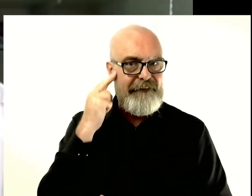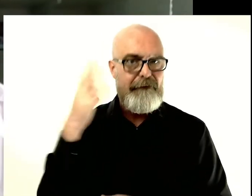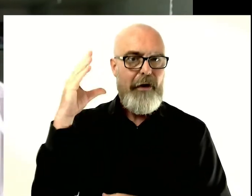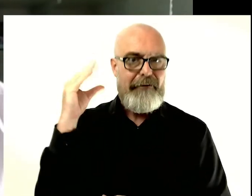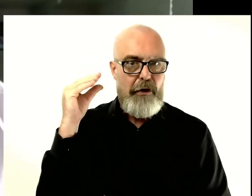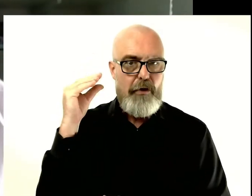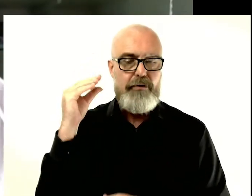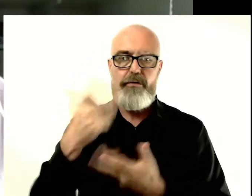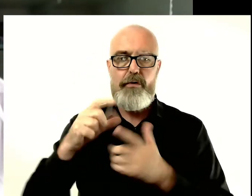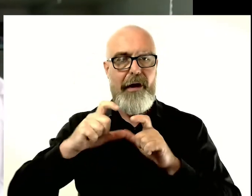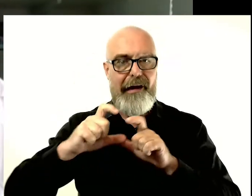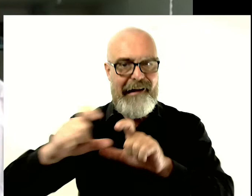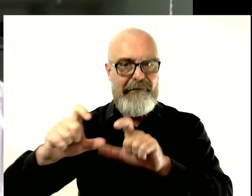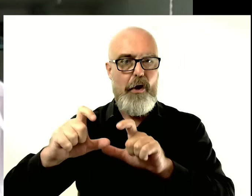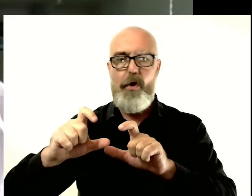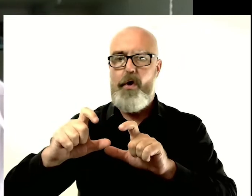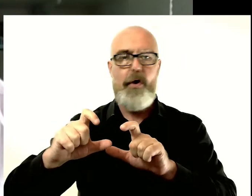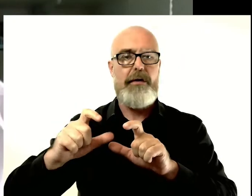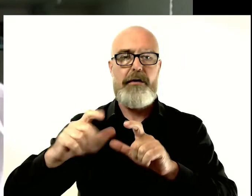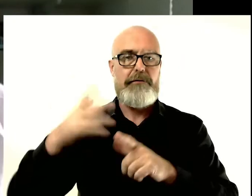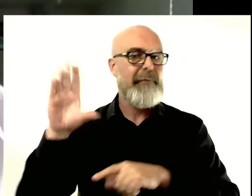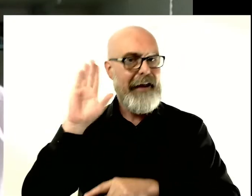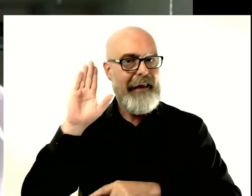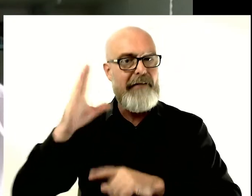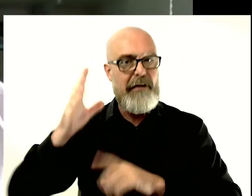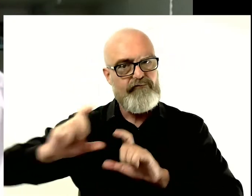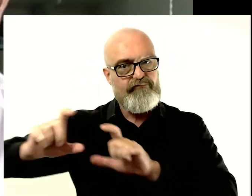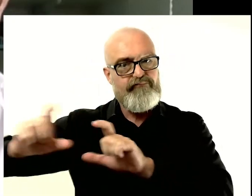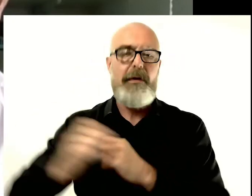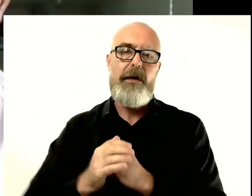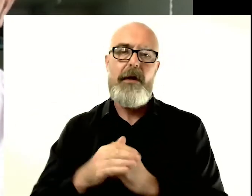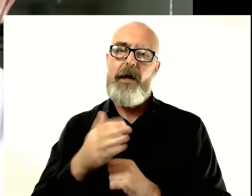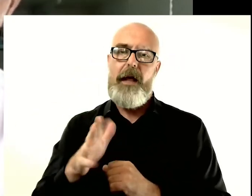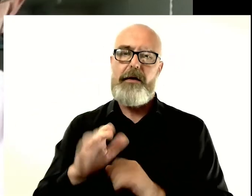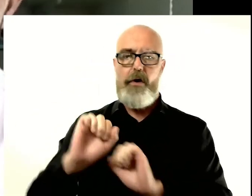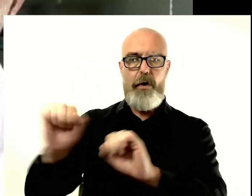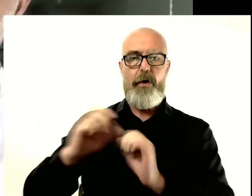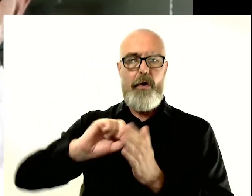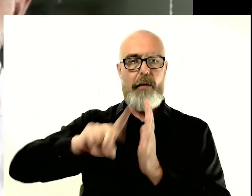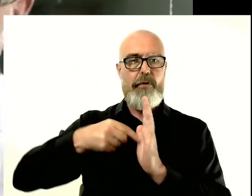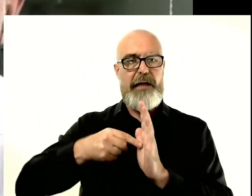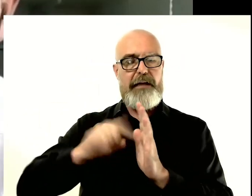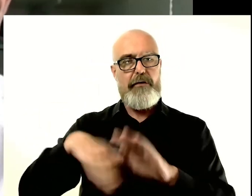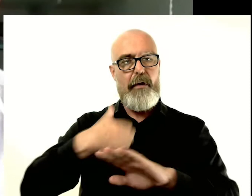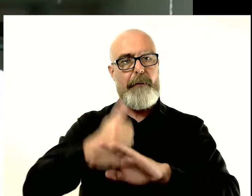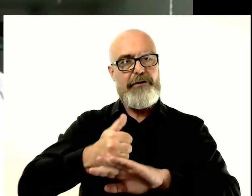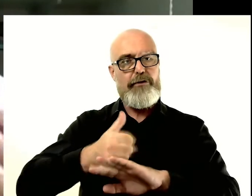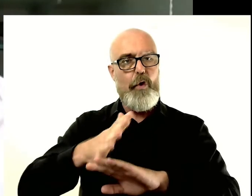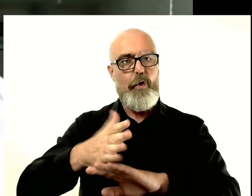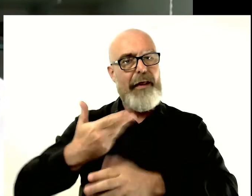loss to regain hearing to maintain hearing and she's doing her project on the